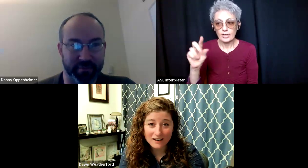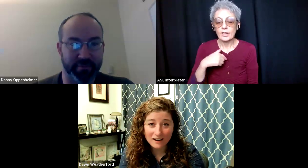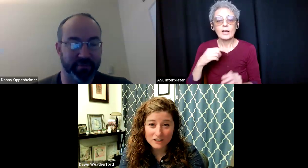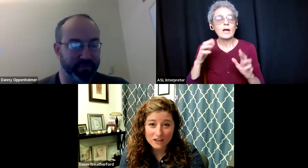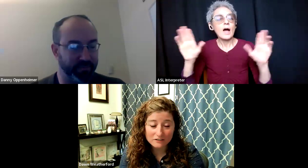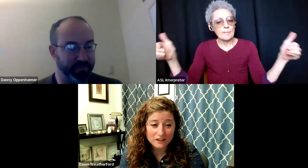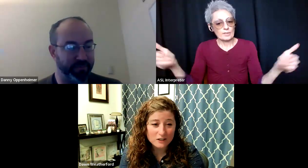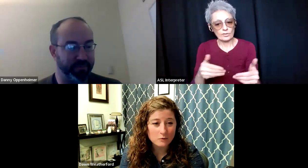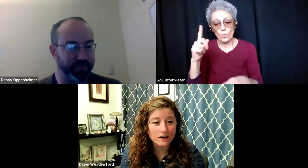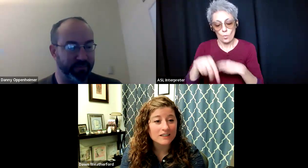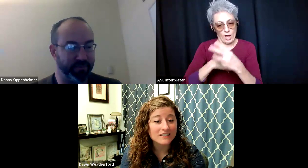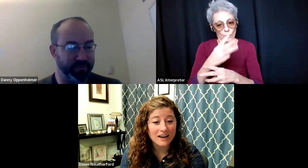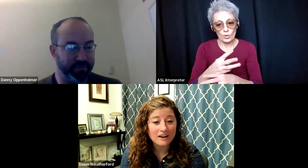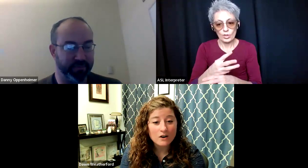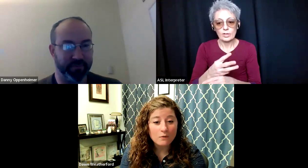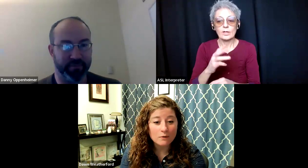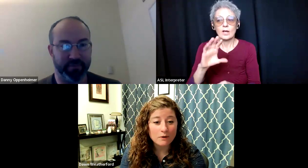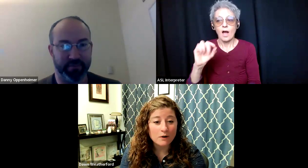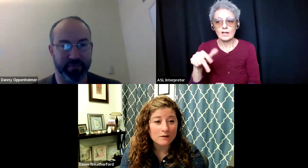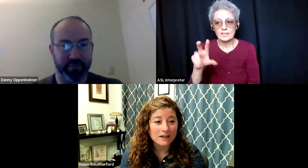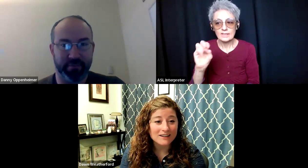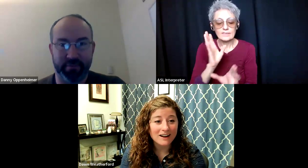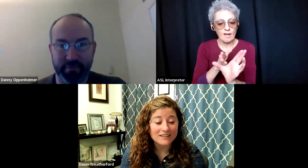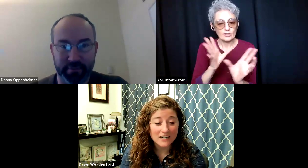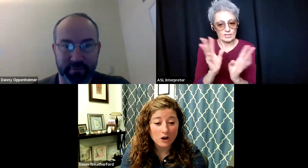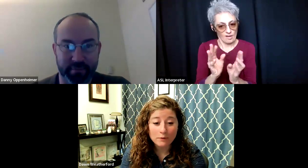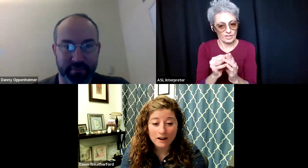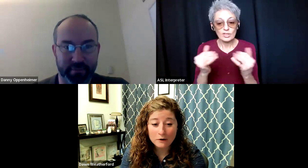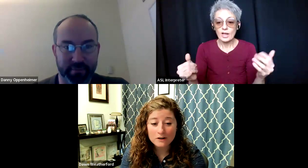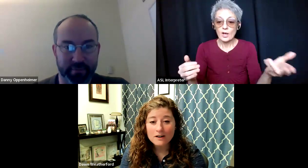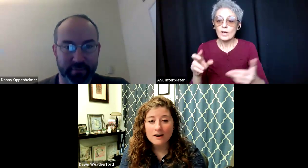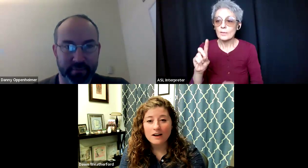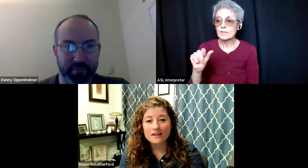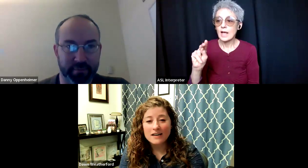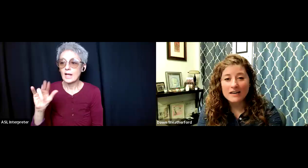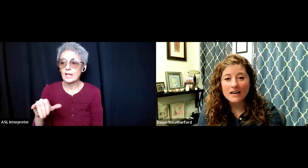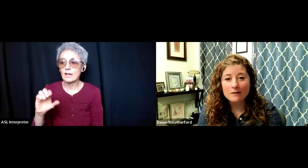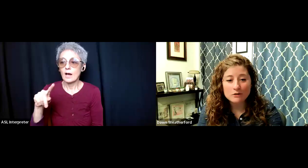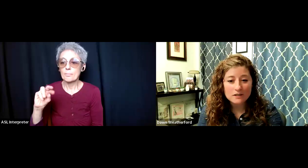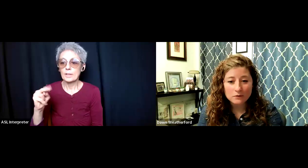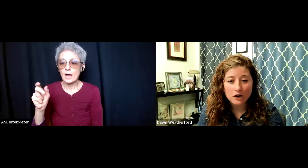His research is multidisciplinary in the sense that he's working in psychology, neuroscience, and audiology